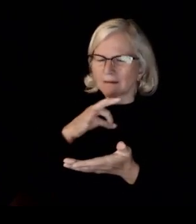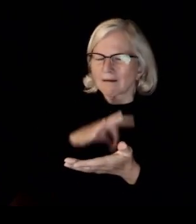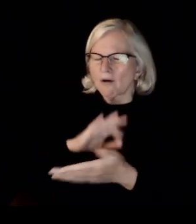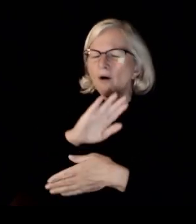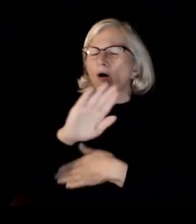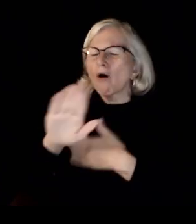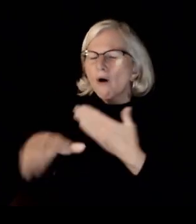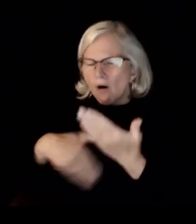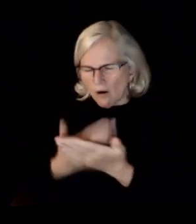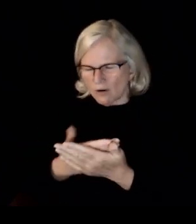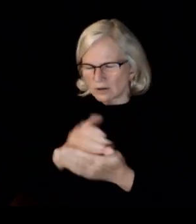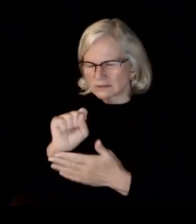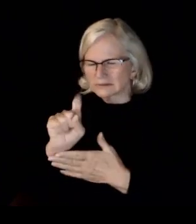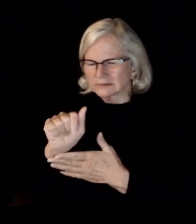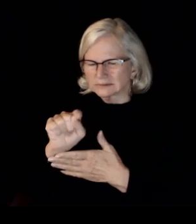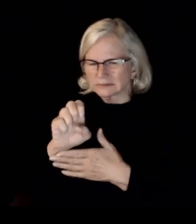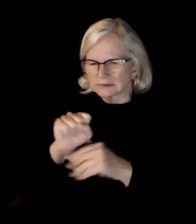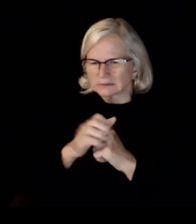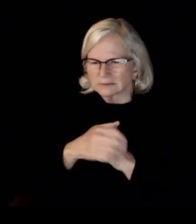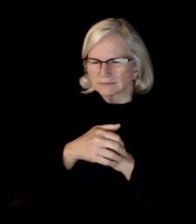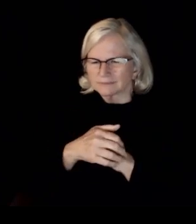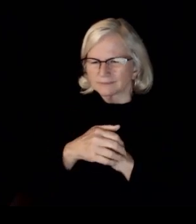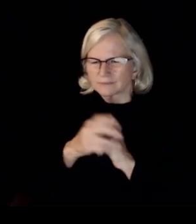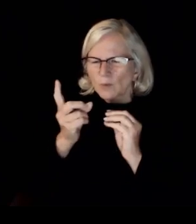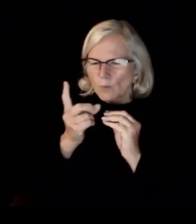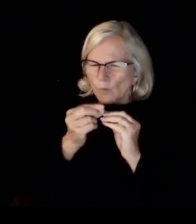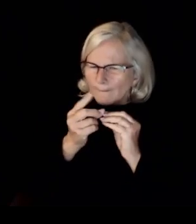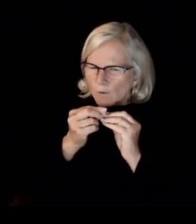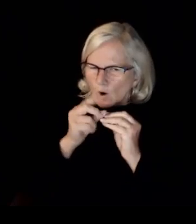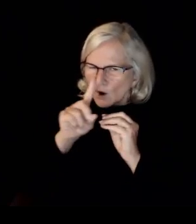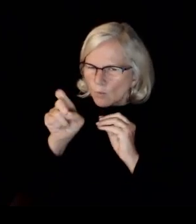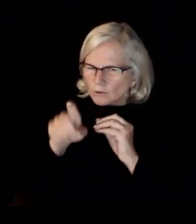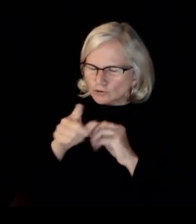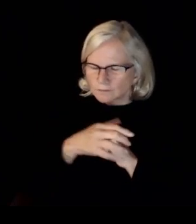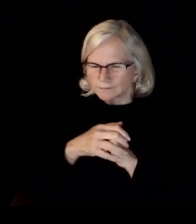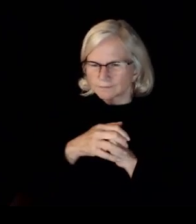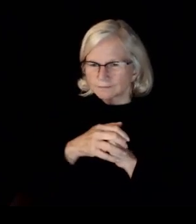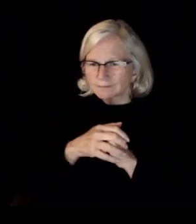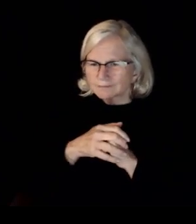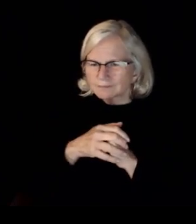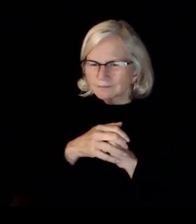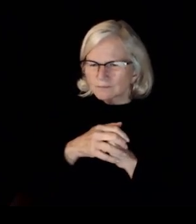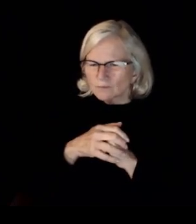Operator: Your final question comes from Walker Ornstein from MinnPost.